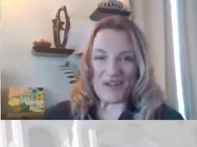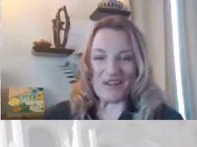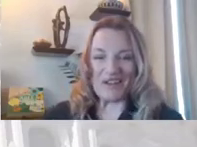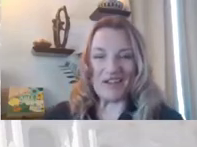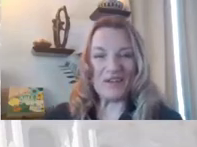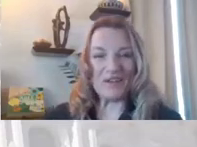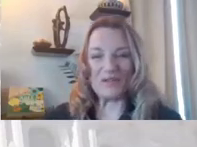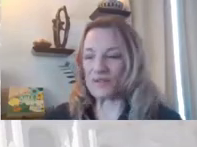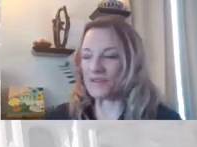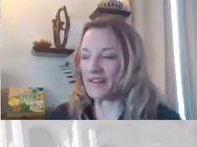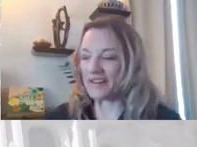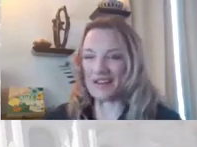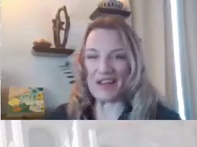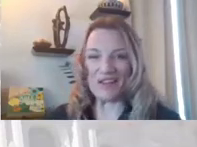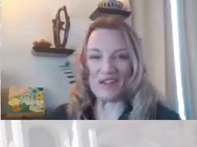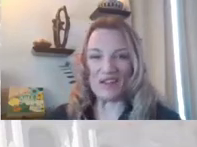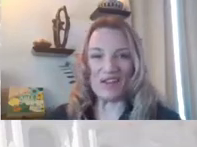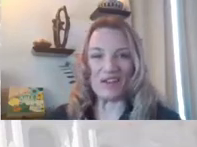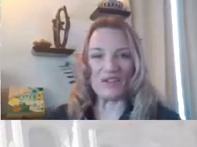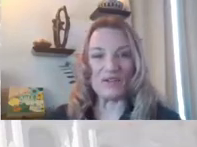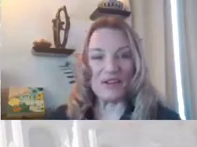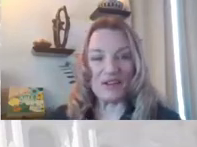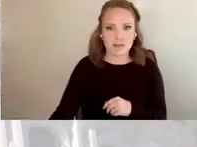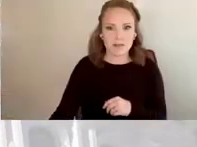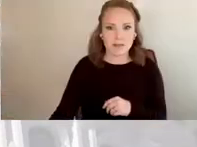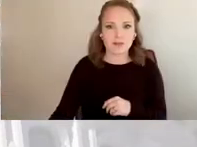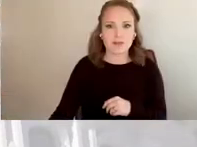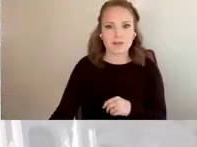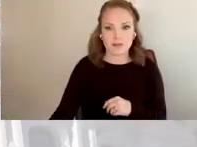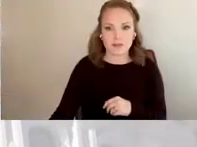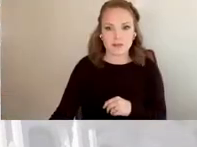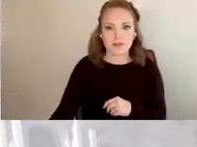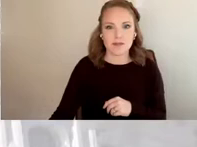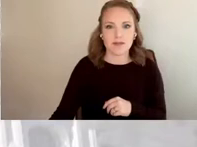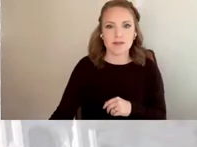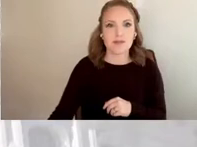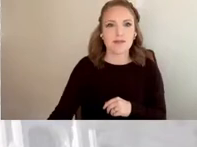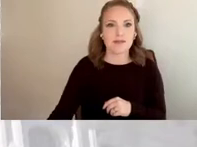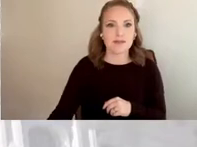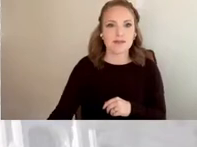And we're really glad that you're all here joining us. We have folks still rolling in.